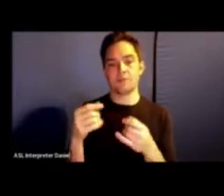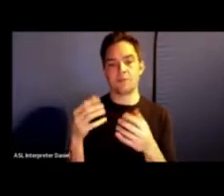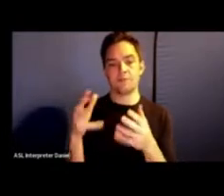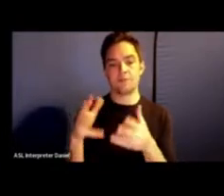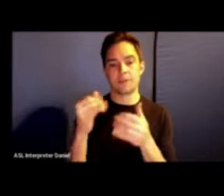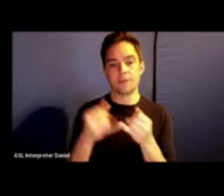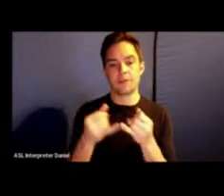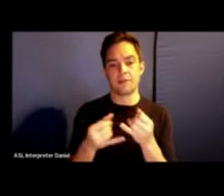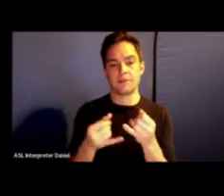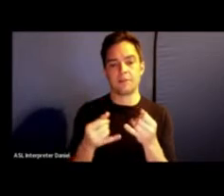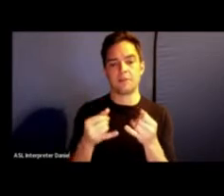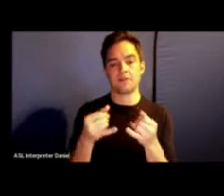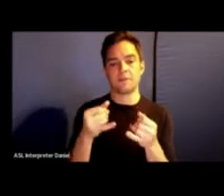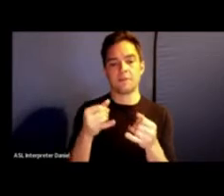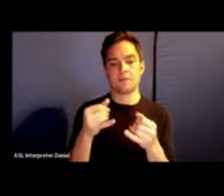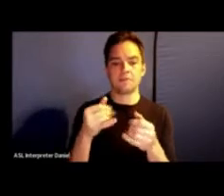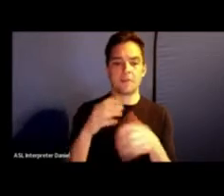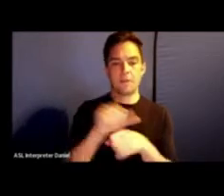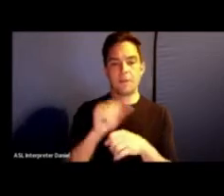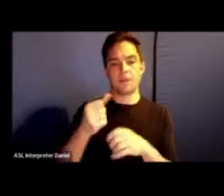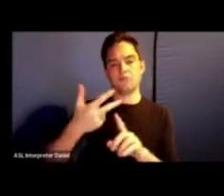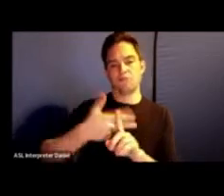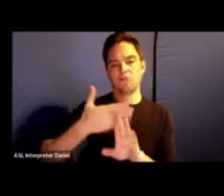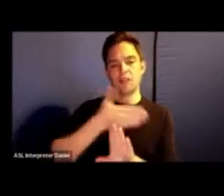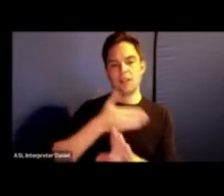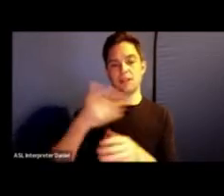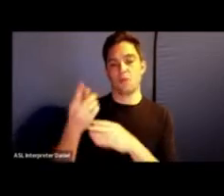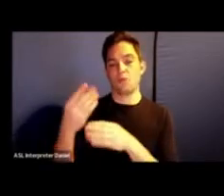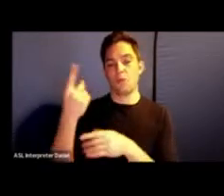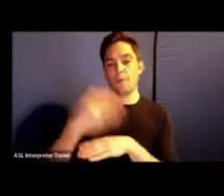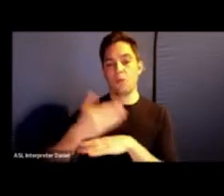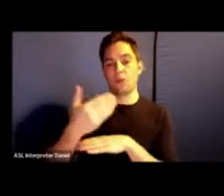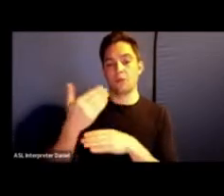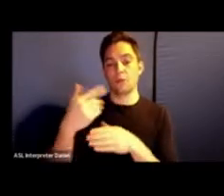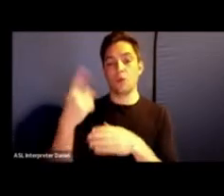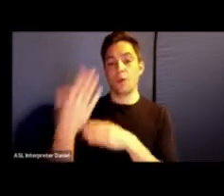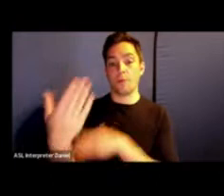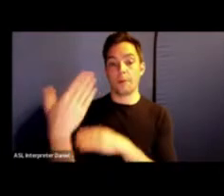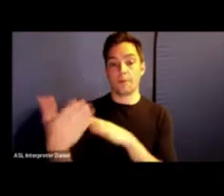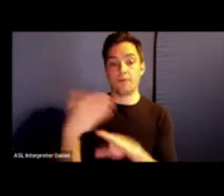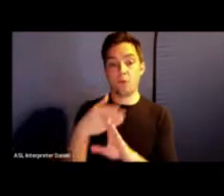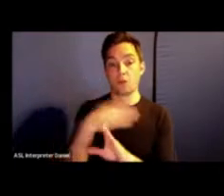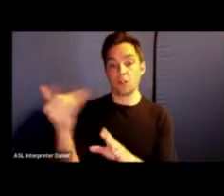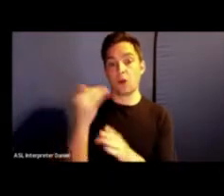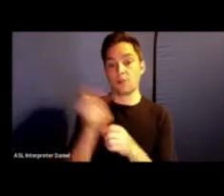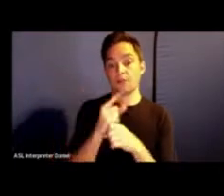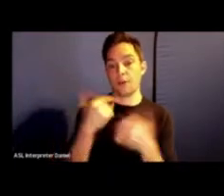three months ahead of time, and then she calls me in the morning have to ensure that I'm still available and available to be